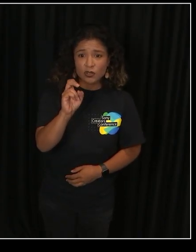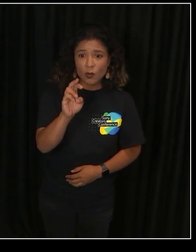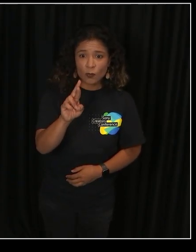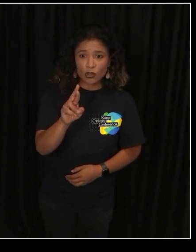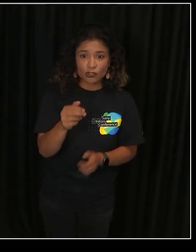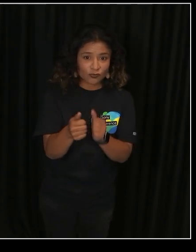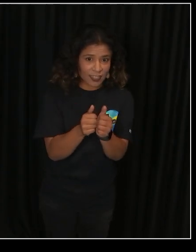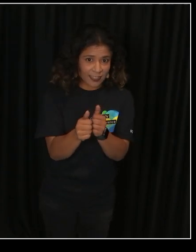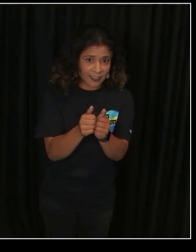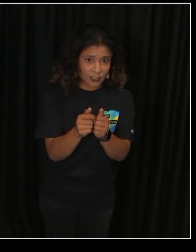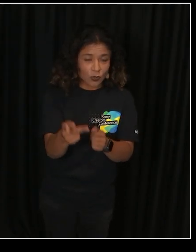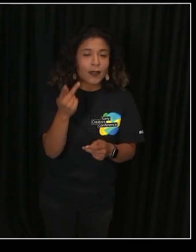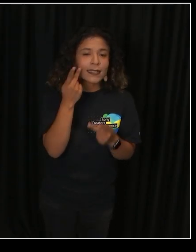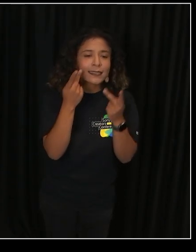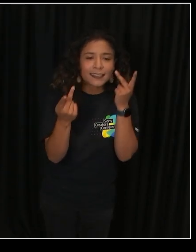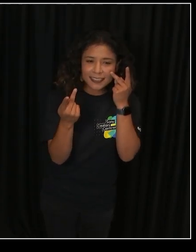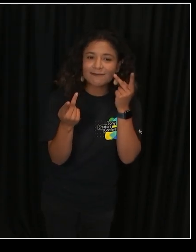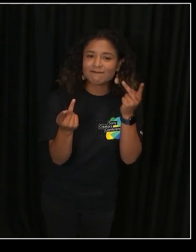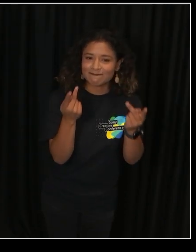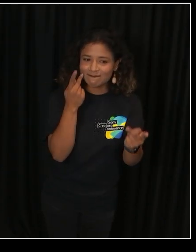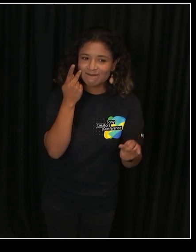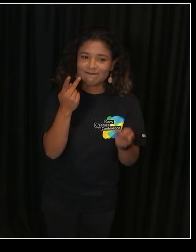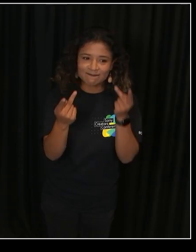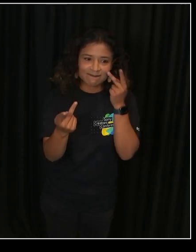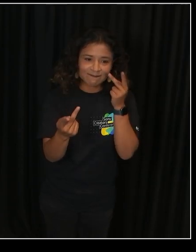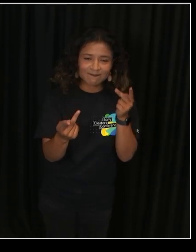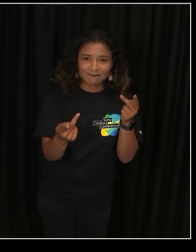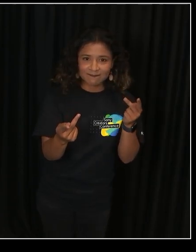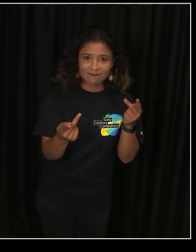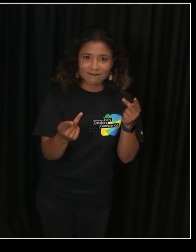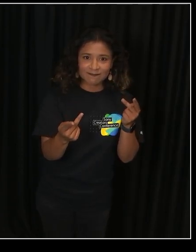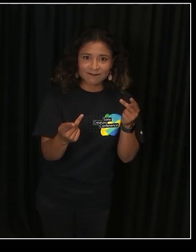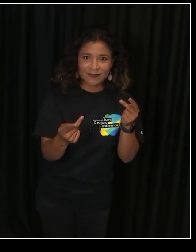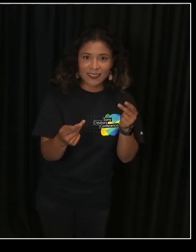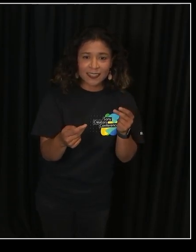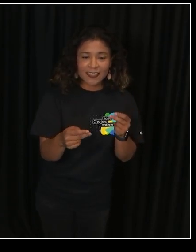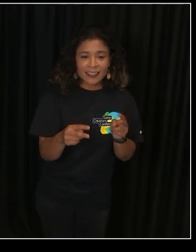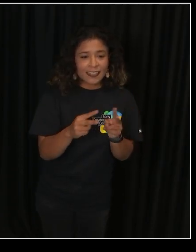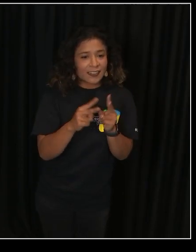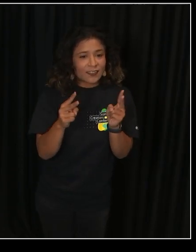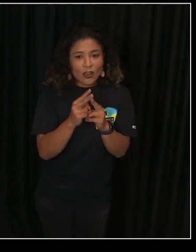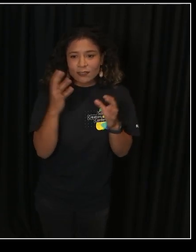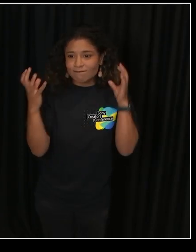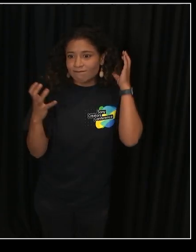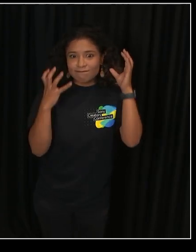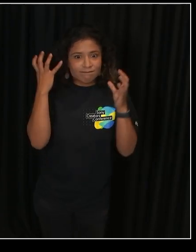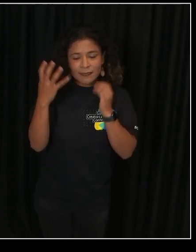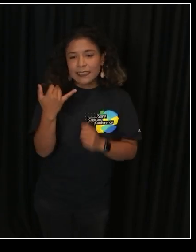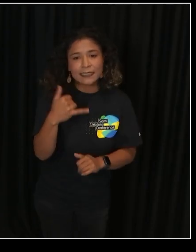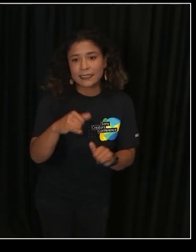And you'll see, despite all the work, they're still they're still very chaotic. And this is true in real racing, too.